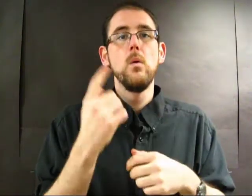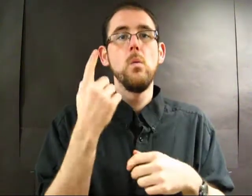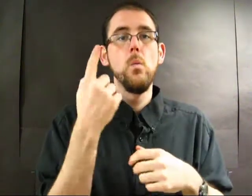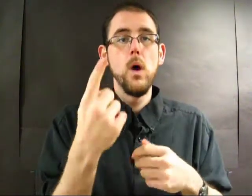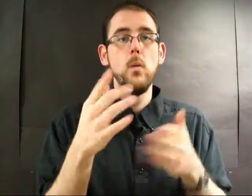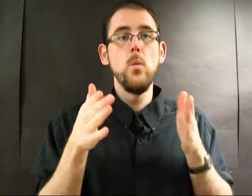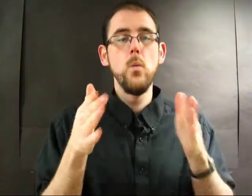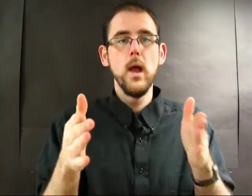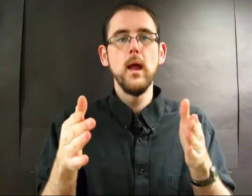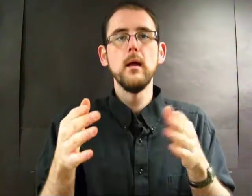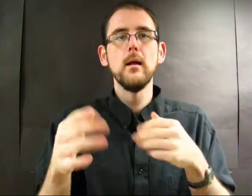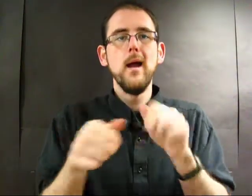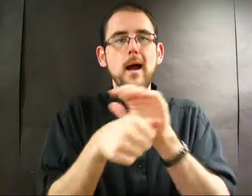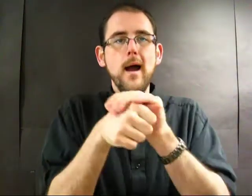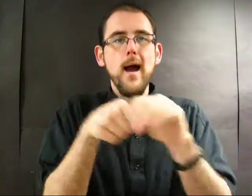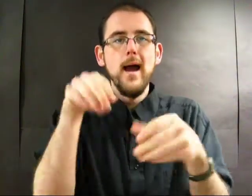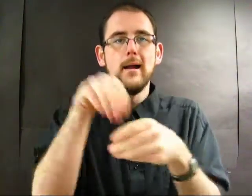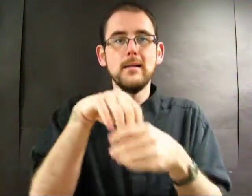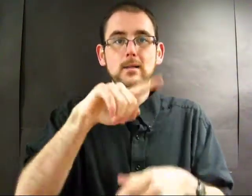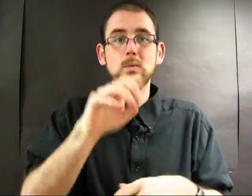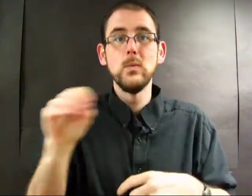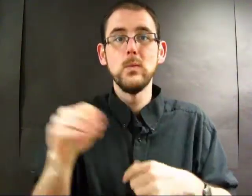One way they accomplished this was by hiding them in the zoo.